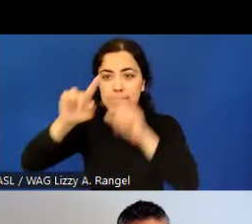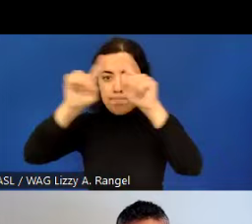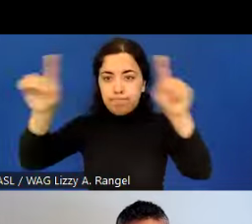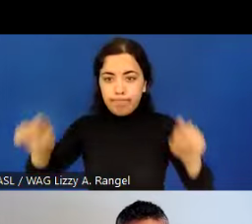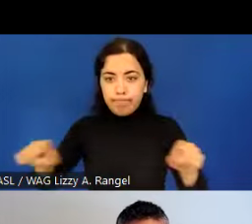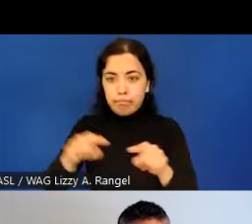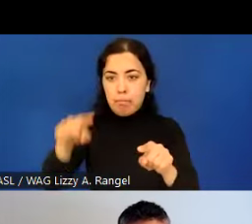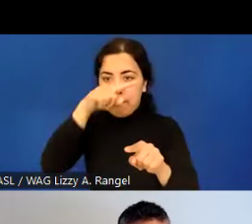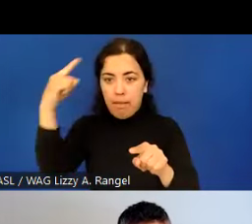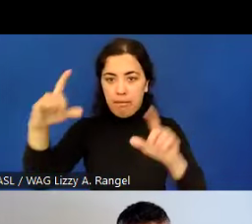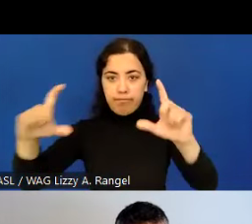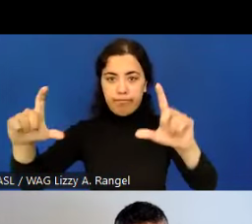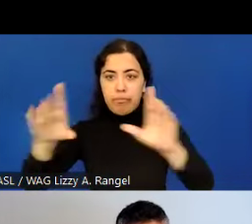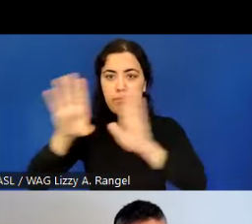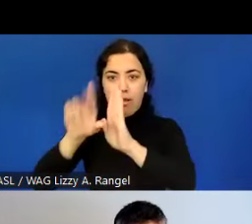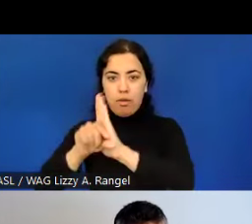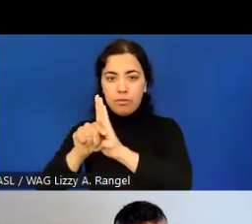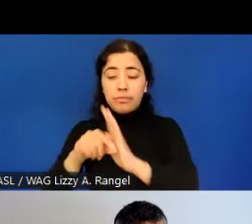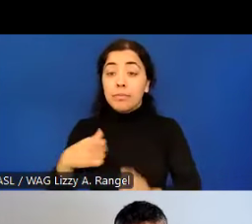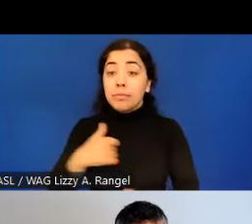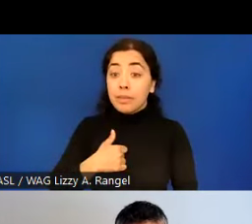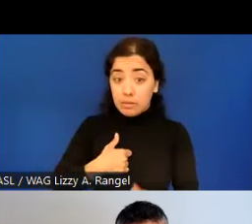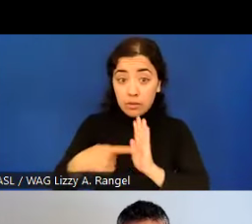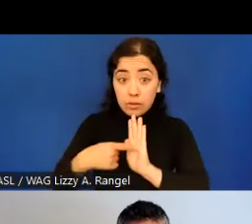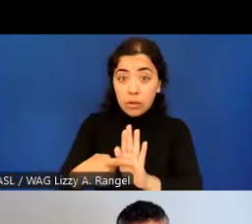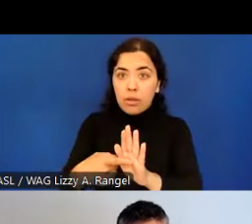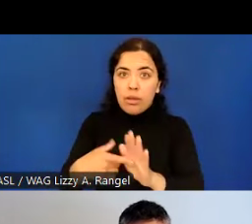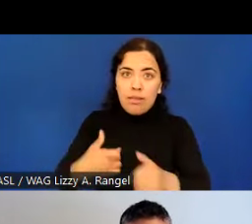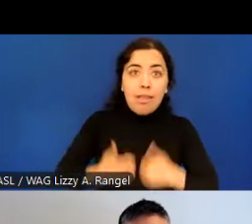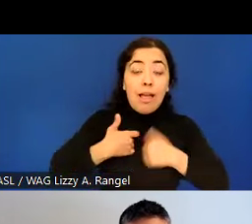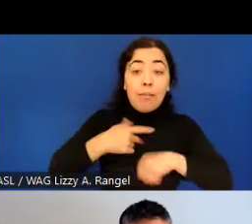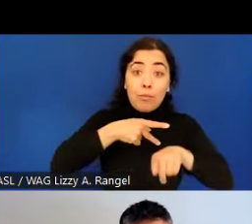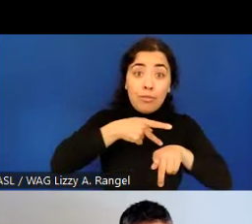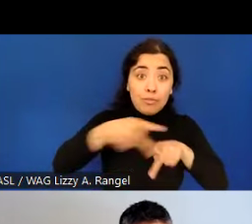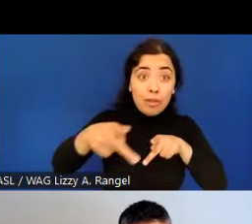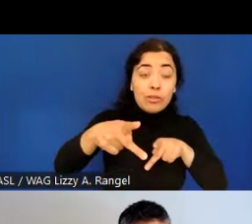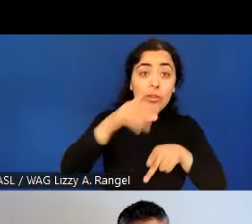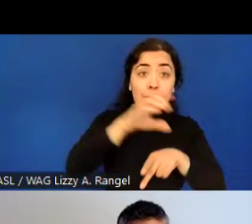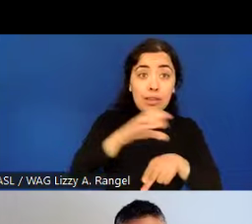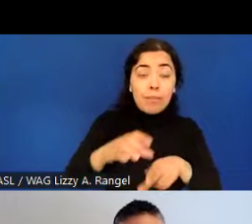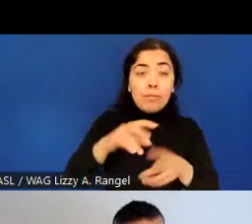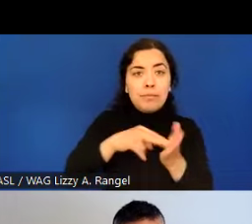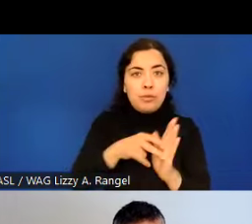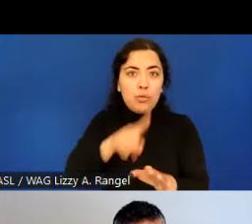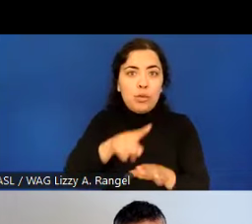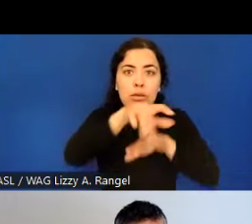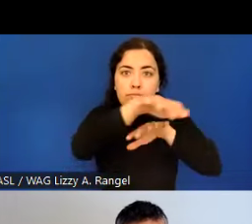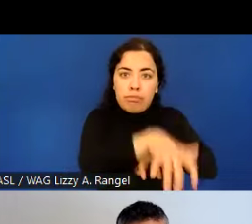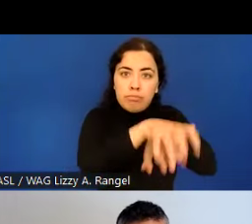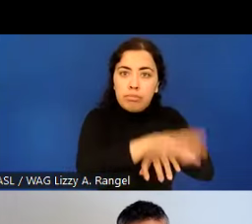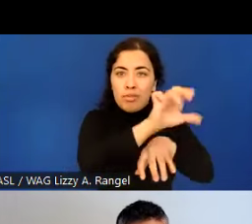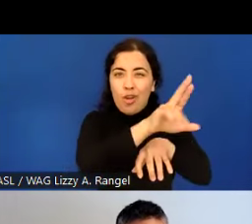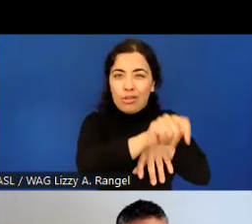for live professional captions, otherwise known as realtime captions or CART services. Because I